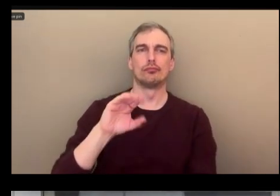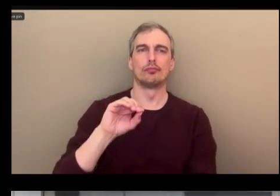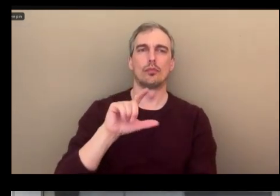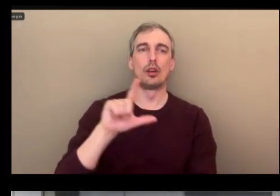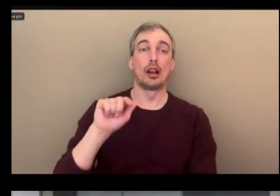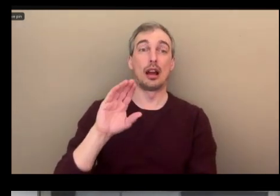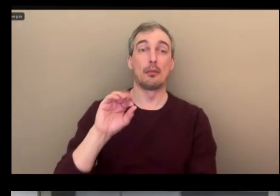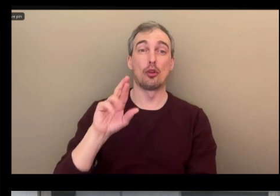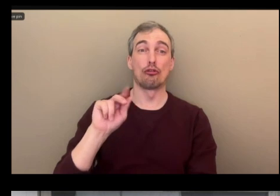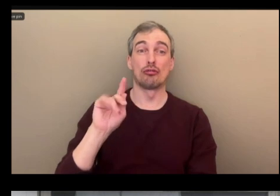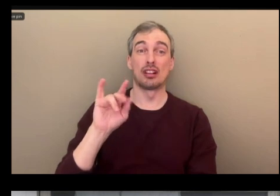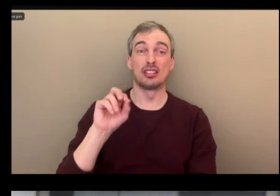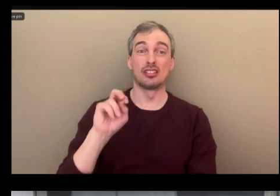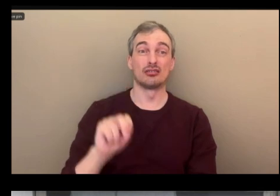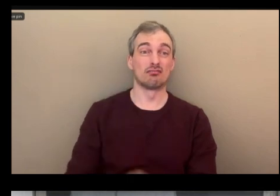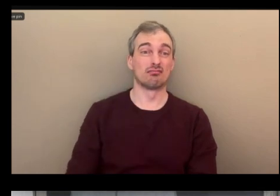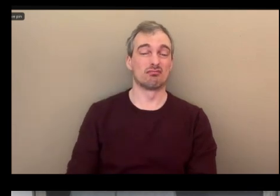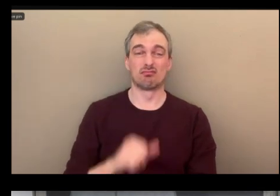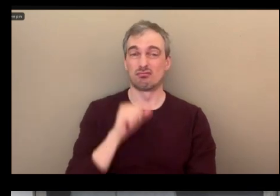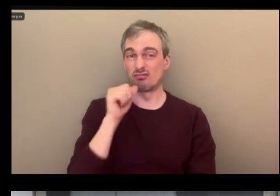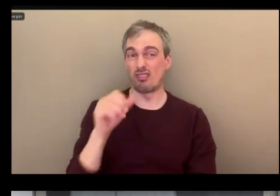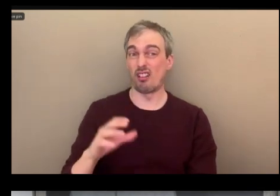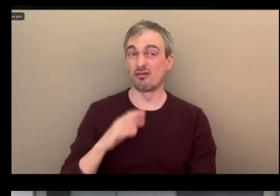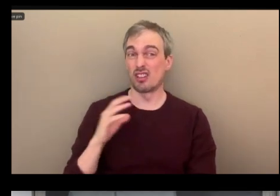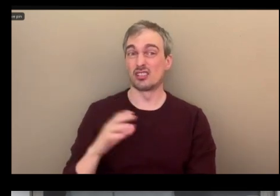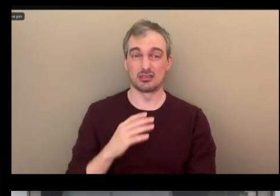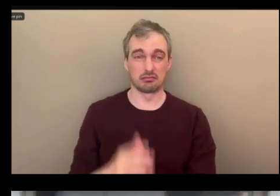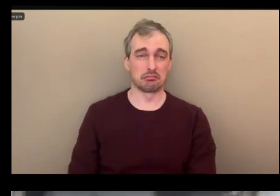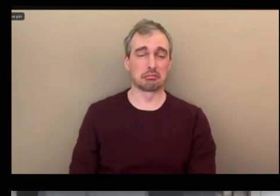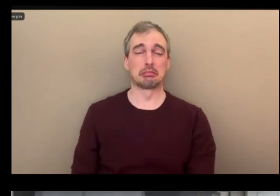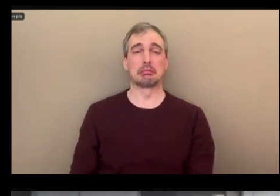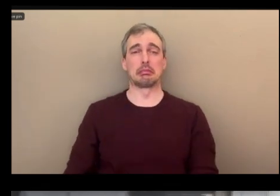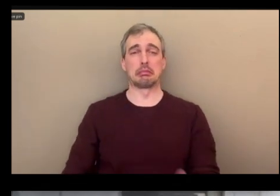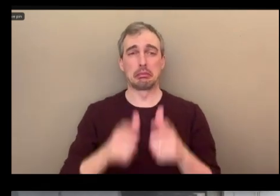Nothing fancy. It's got about 10 chairs around it. And why do we have that?